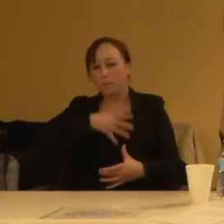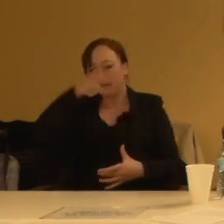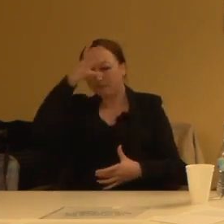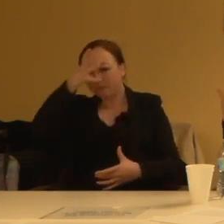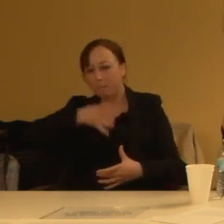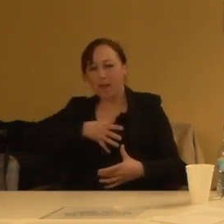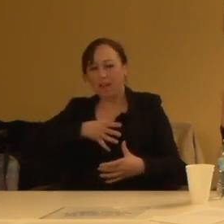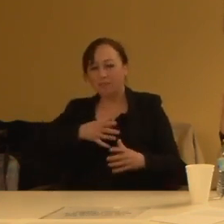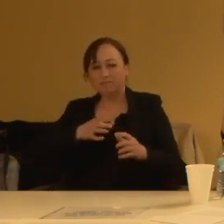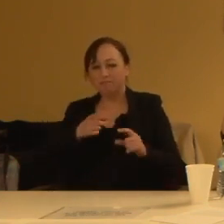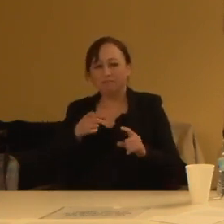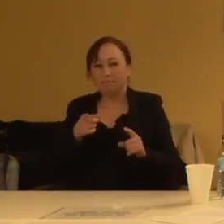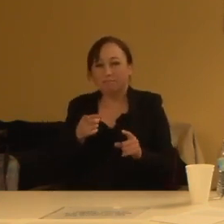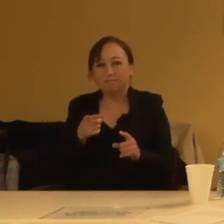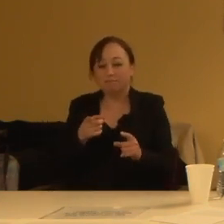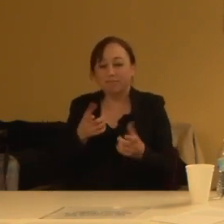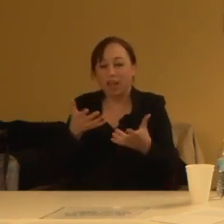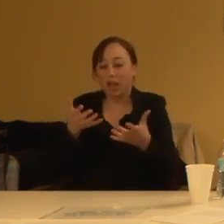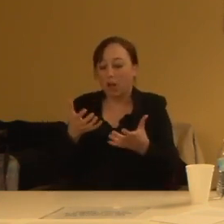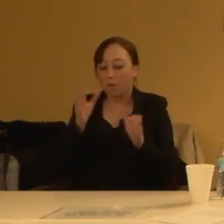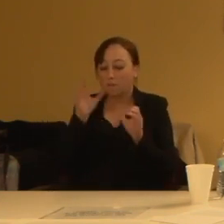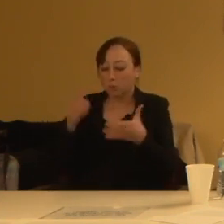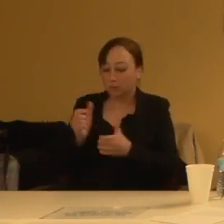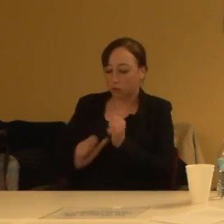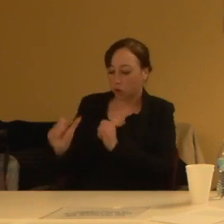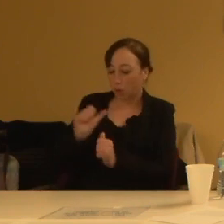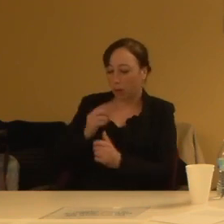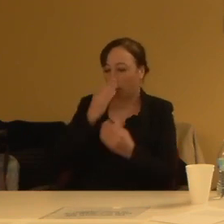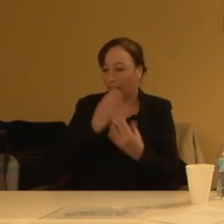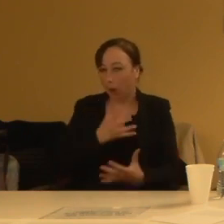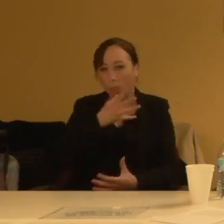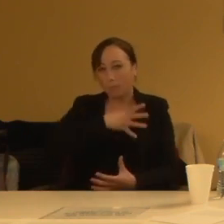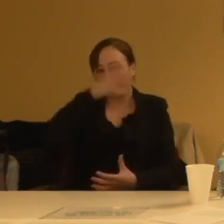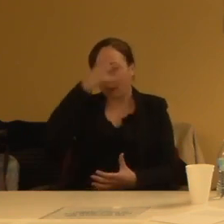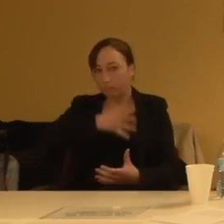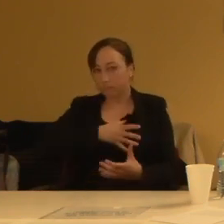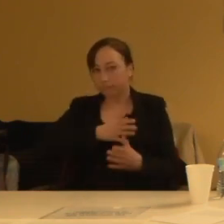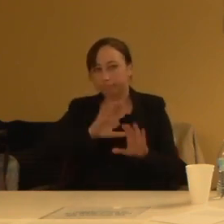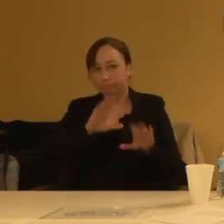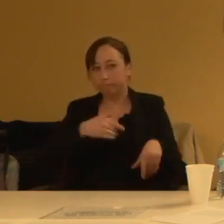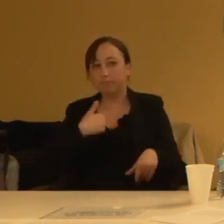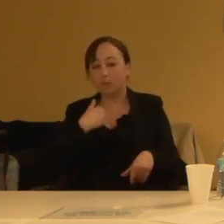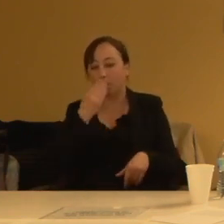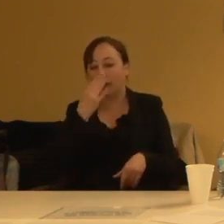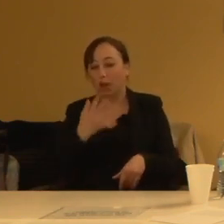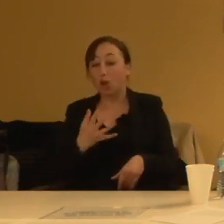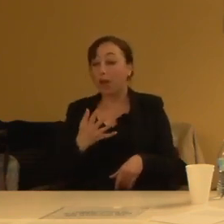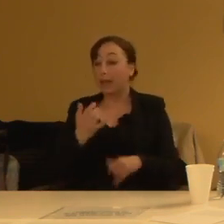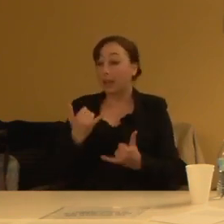I don't wanna work on this. And then a lot of women started asking for women to direct their world premieres.